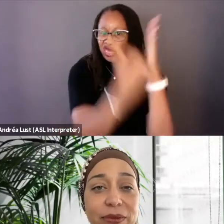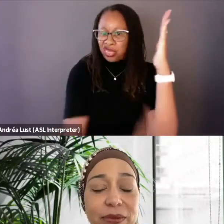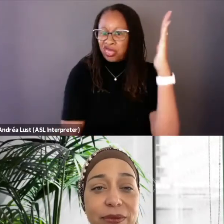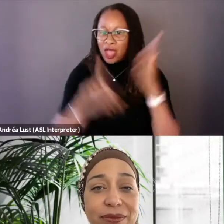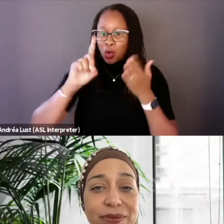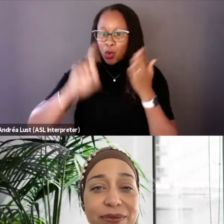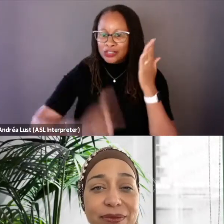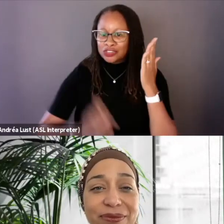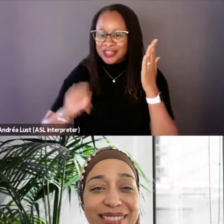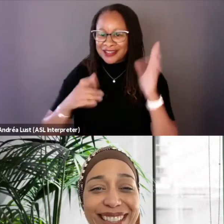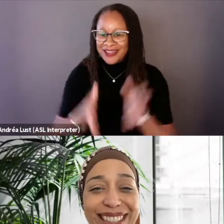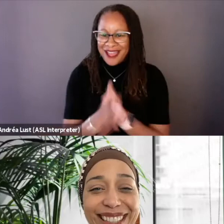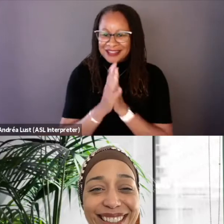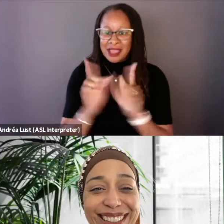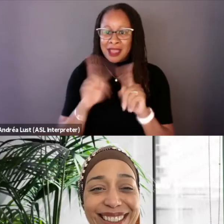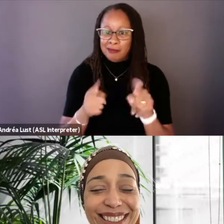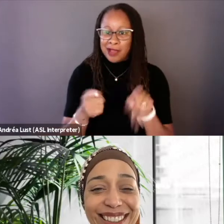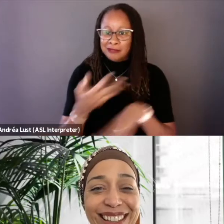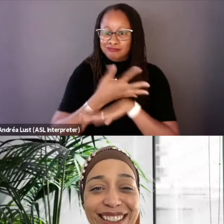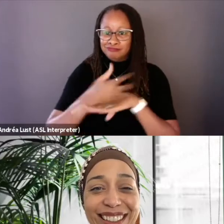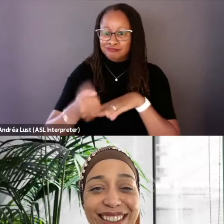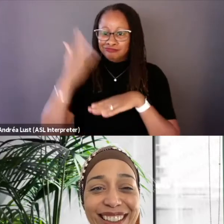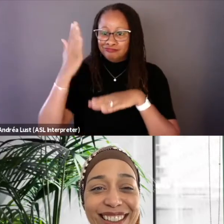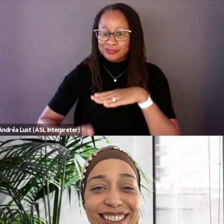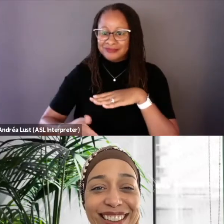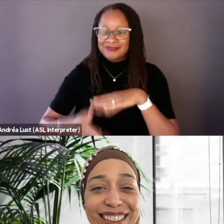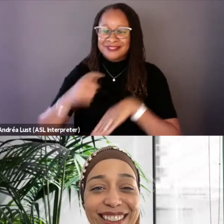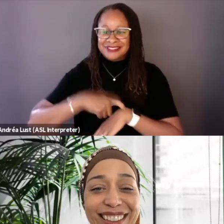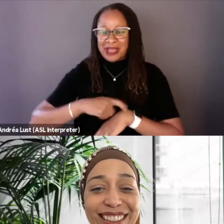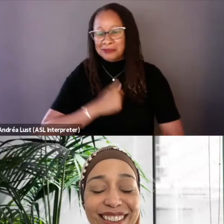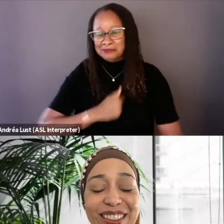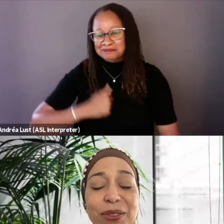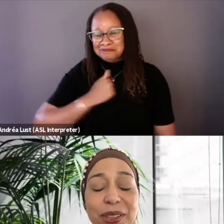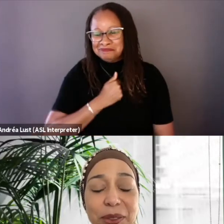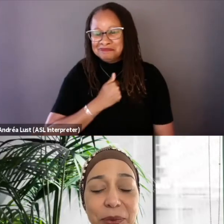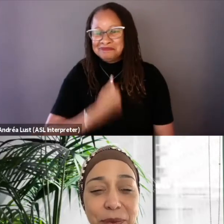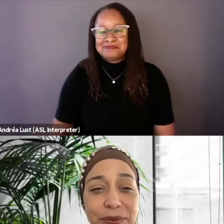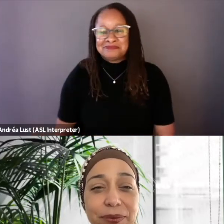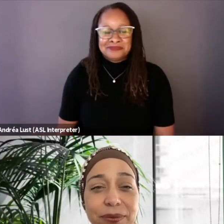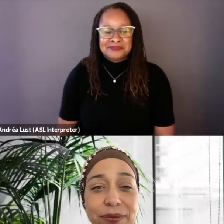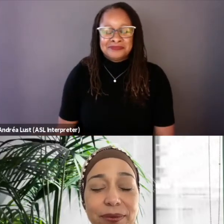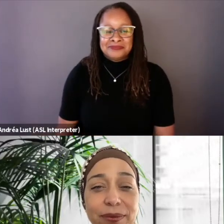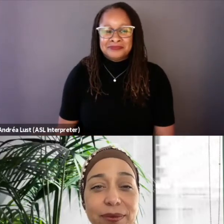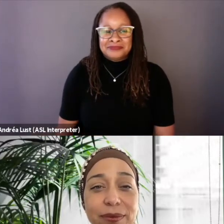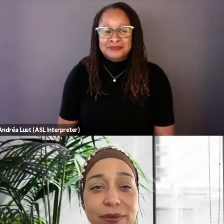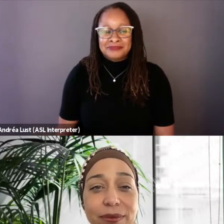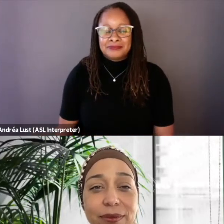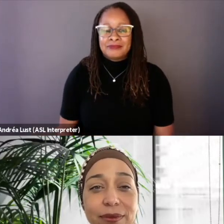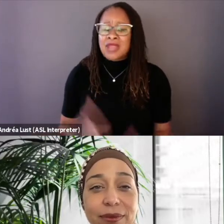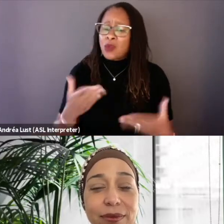but we are unfortunately at the end of our time here. I did want to end on something